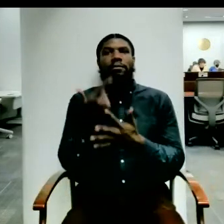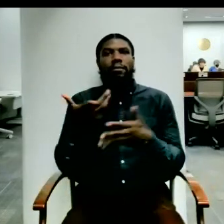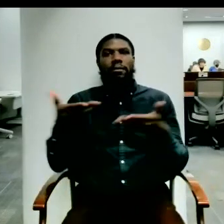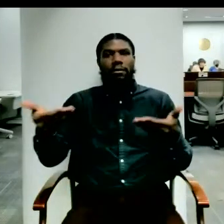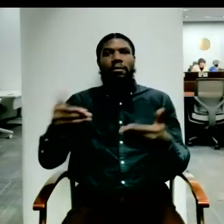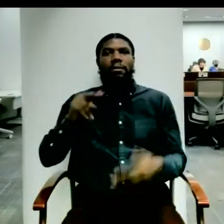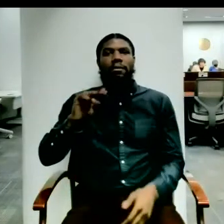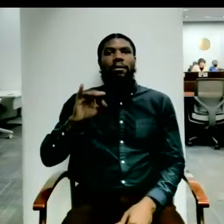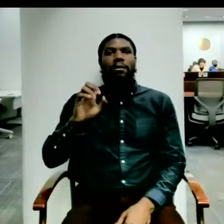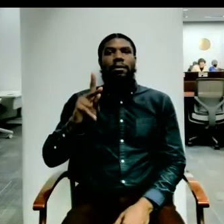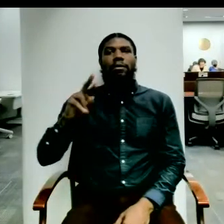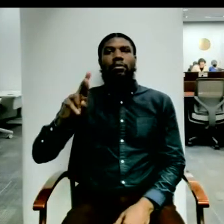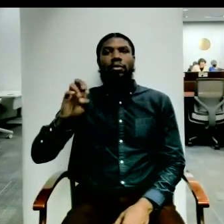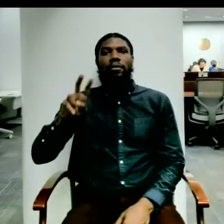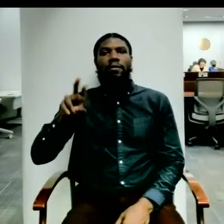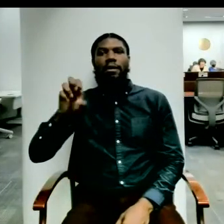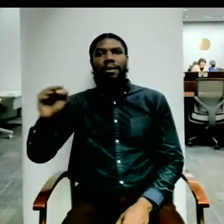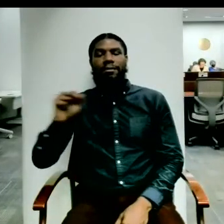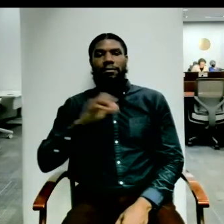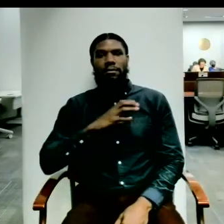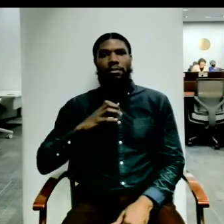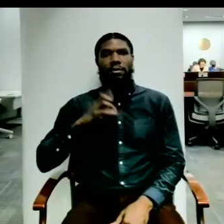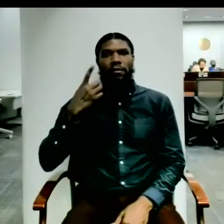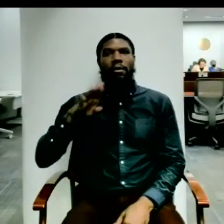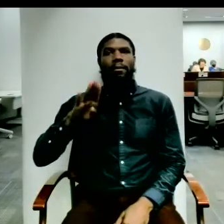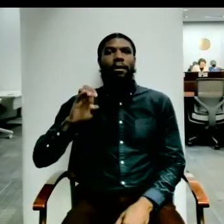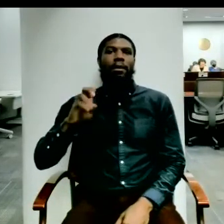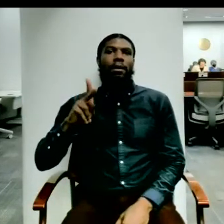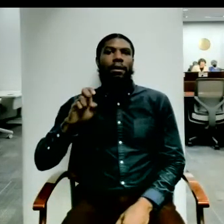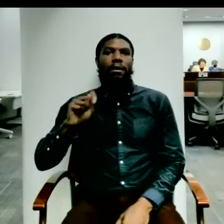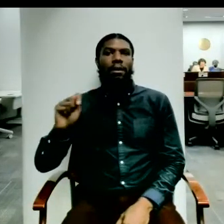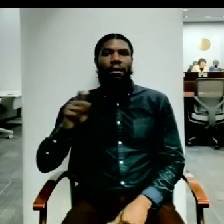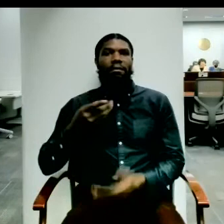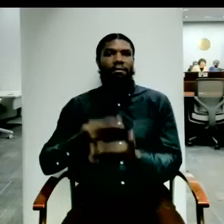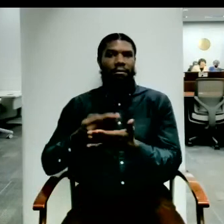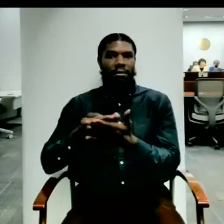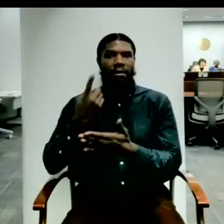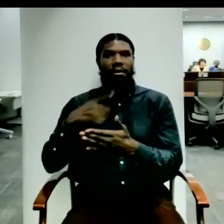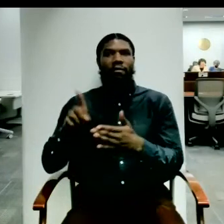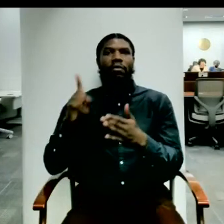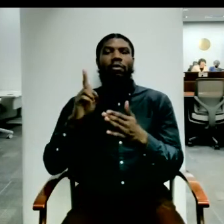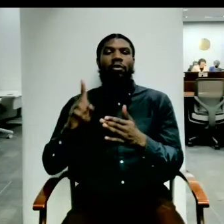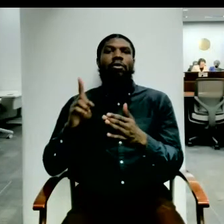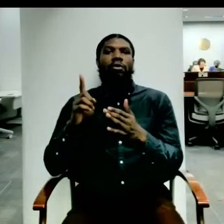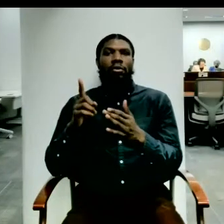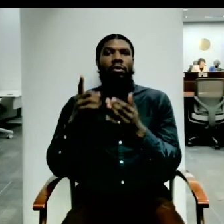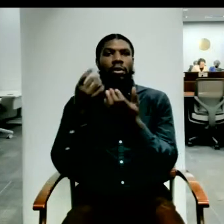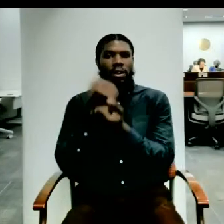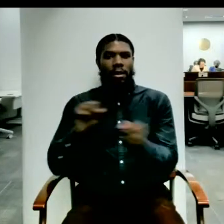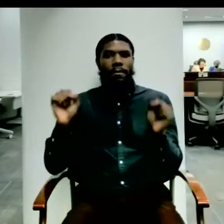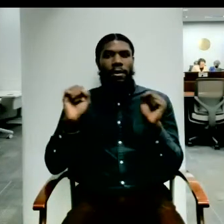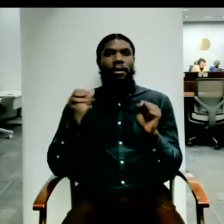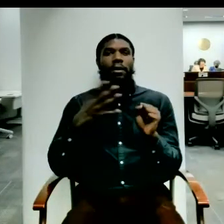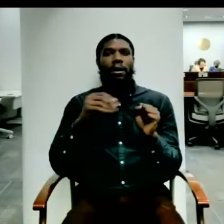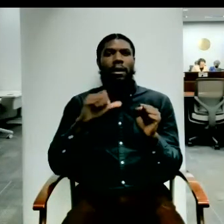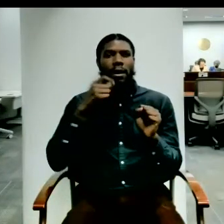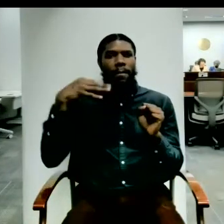welcome council for the Becket Fund for Religious Liberty, a non-profit public interest legal